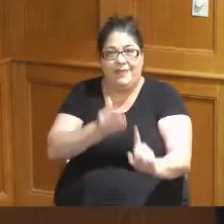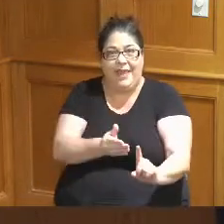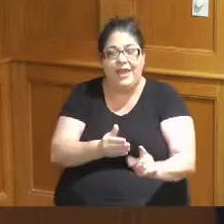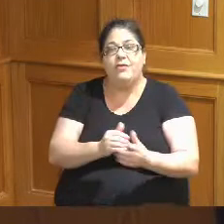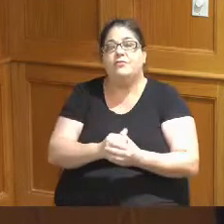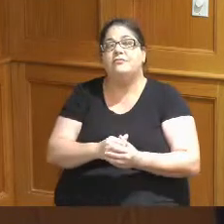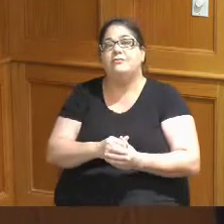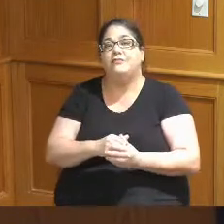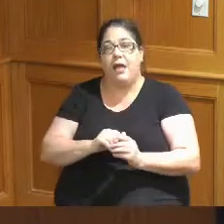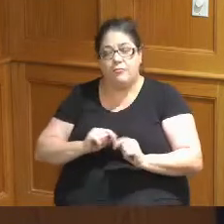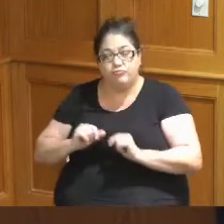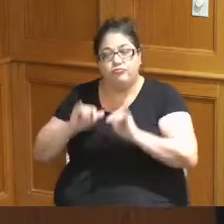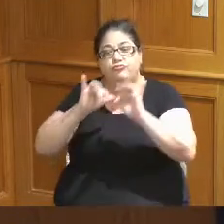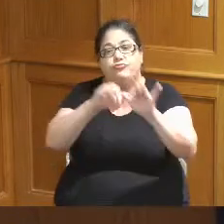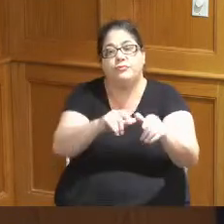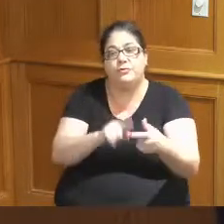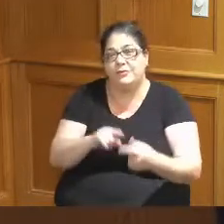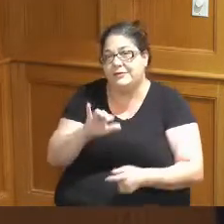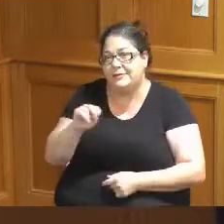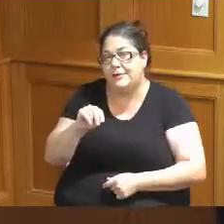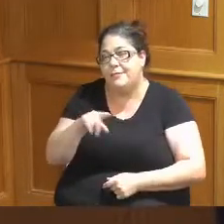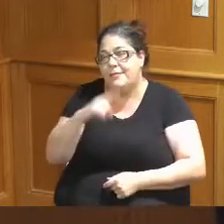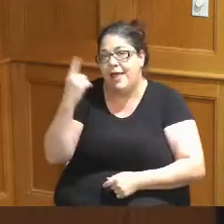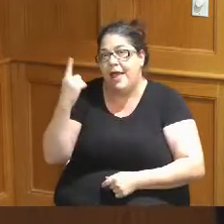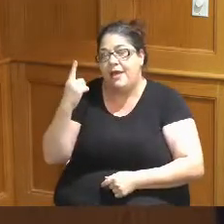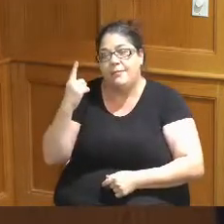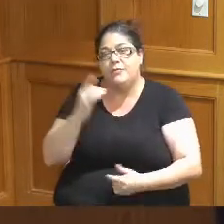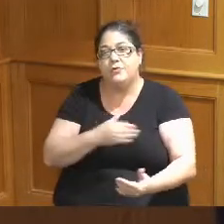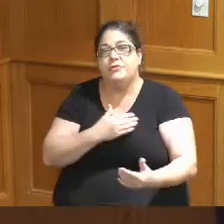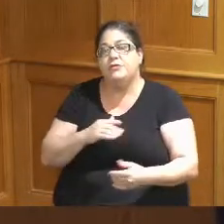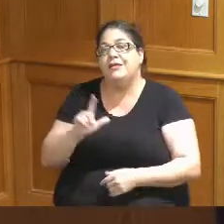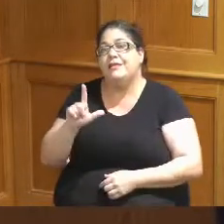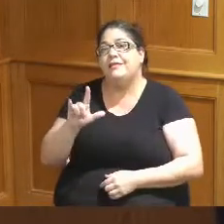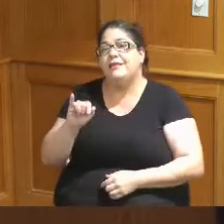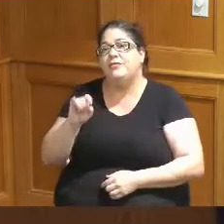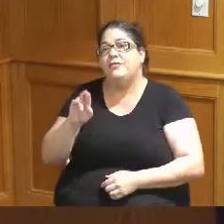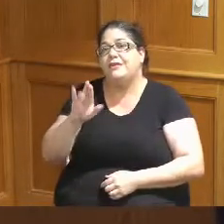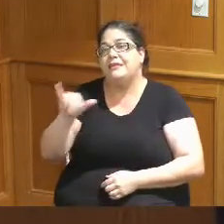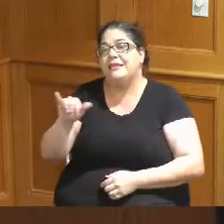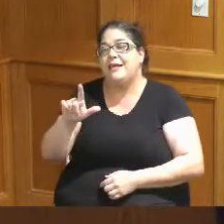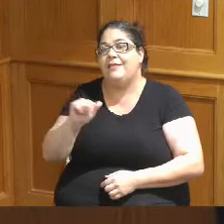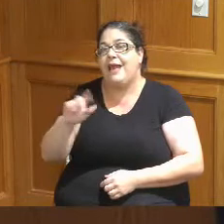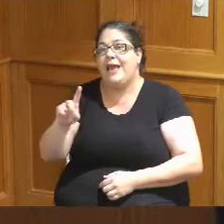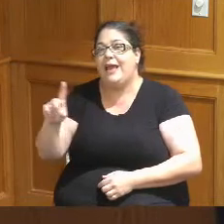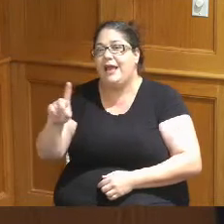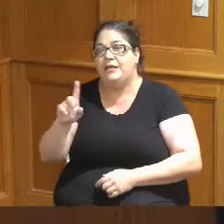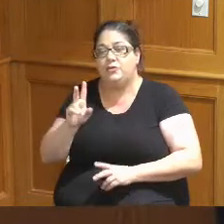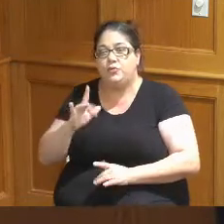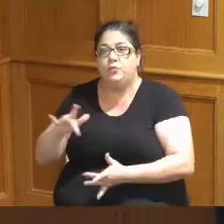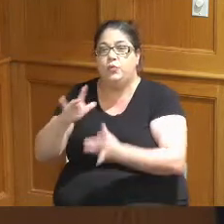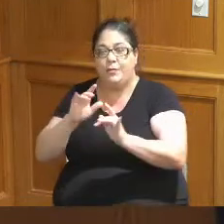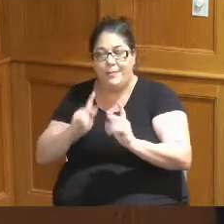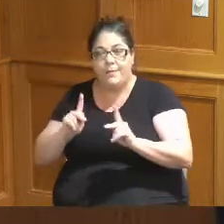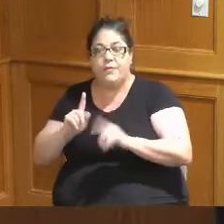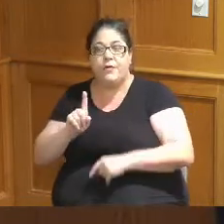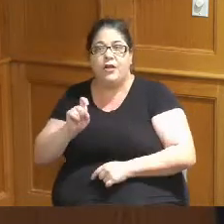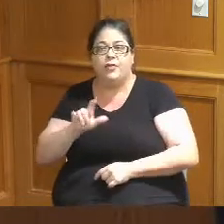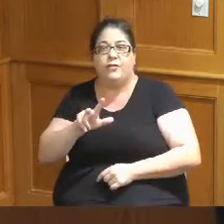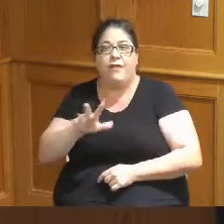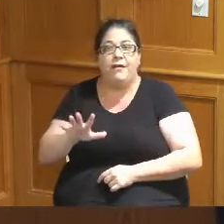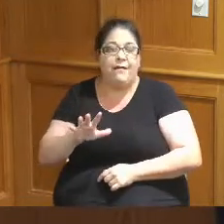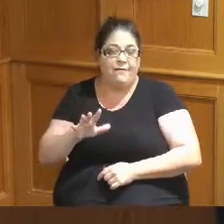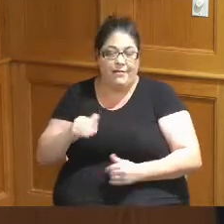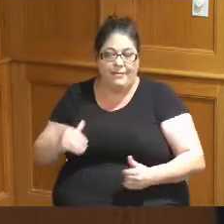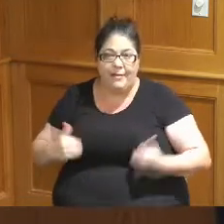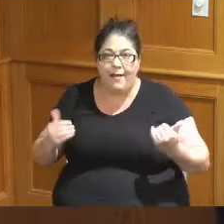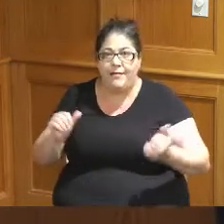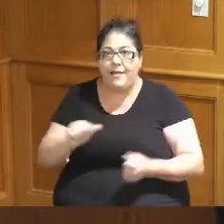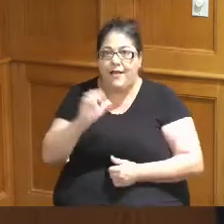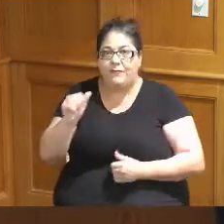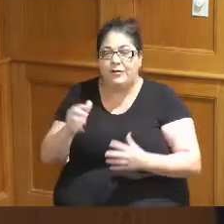Cincinnati black needs to Walk of Fame the litter literacy lab tour 135 young African-American men